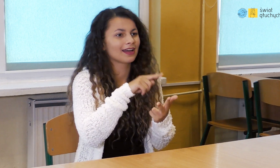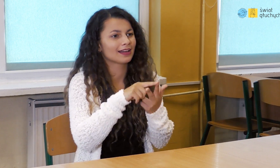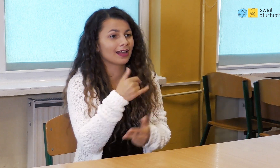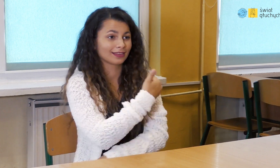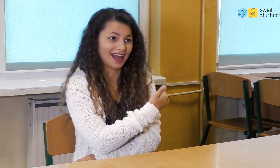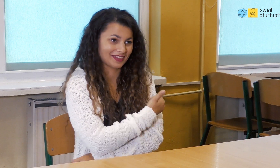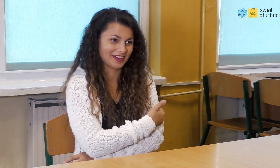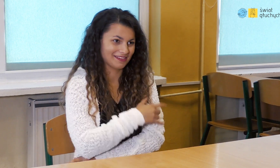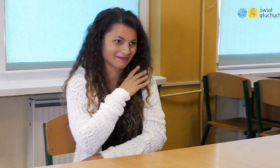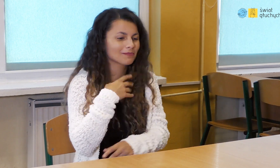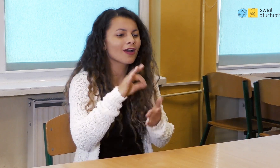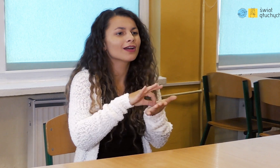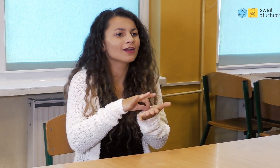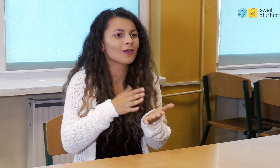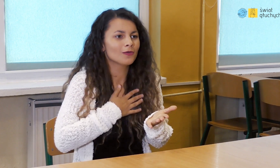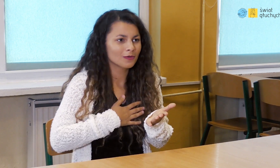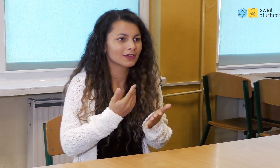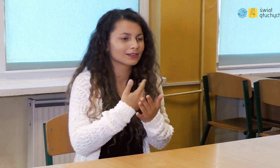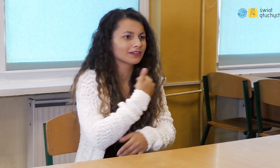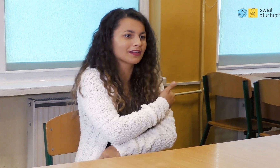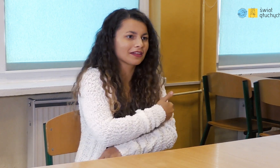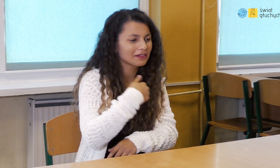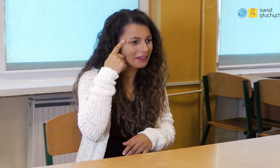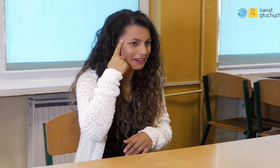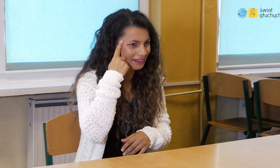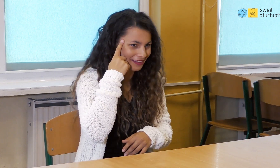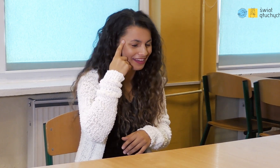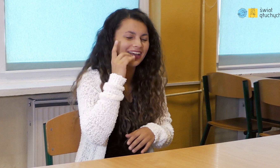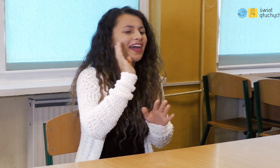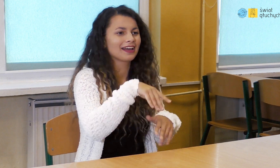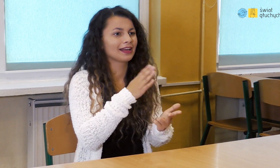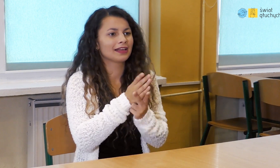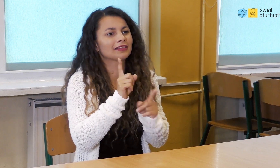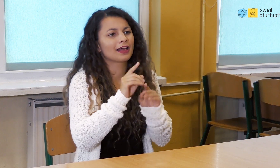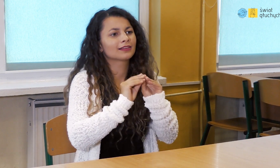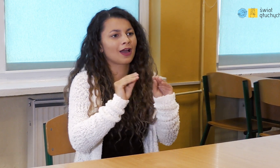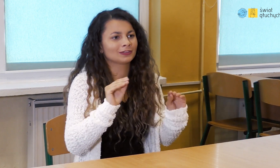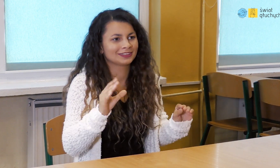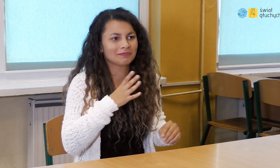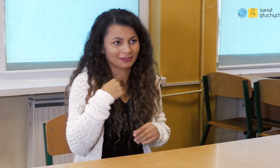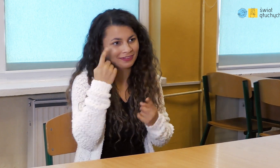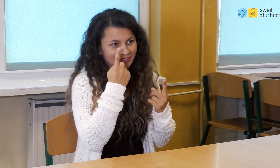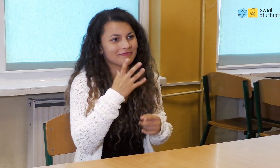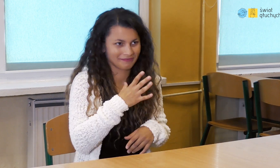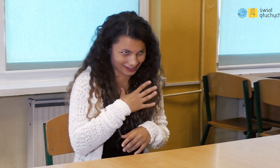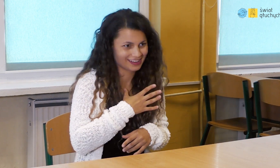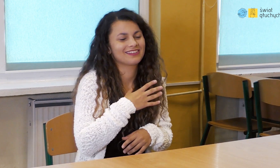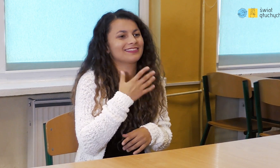Then I wanted to become a tattoo artist because I love drawing. And the third dream was to become a teacher.